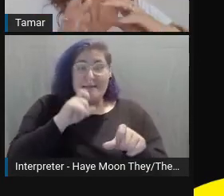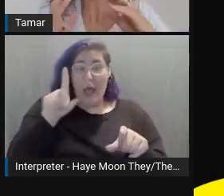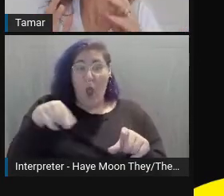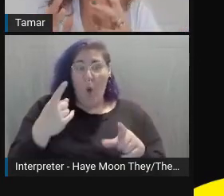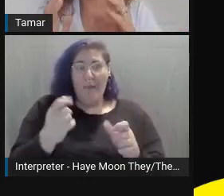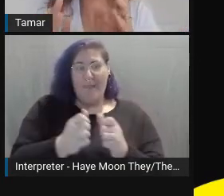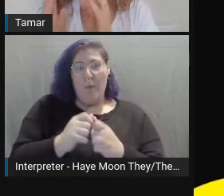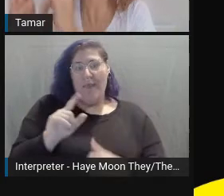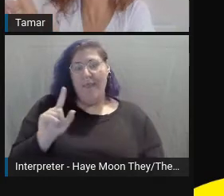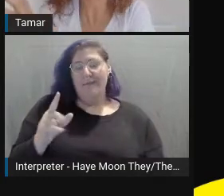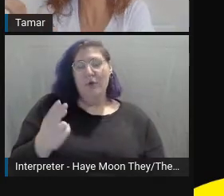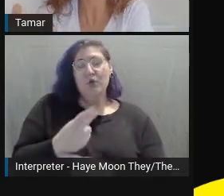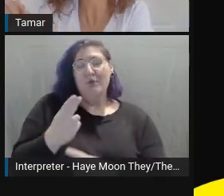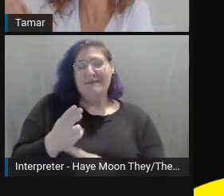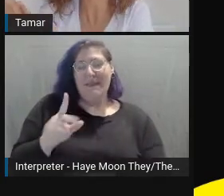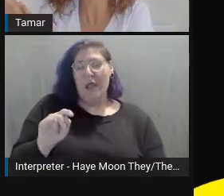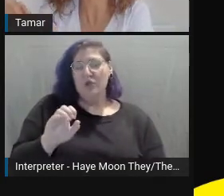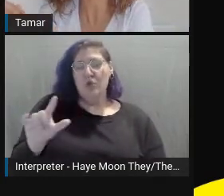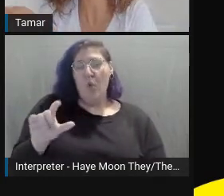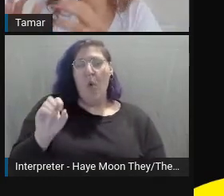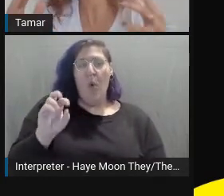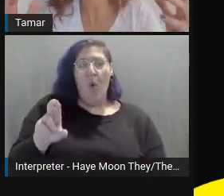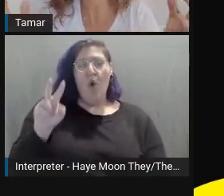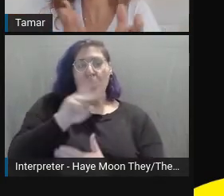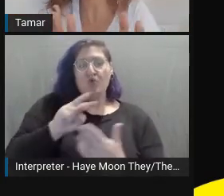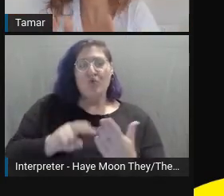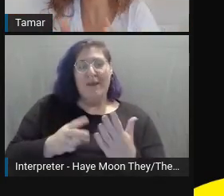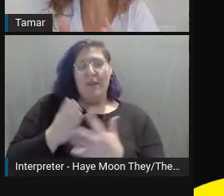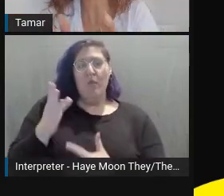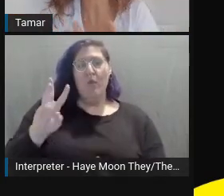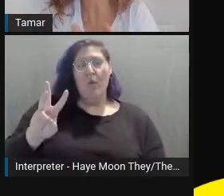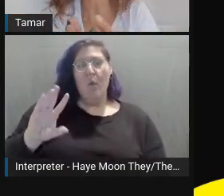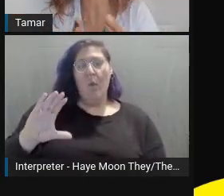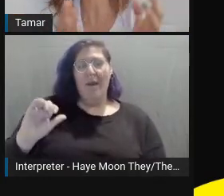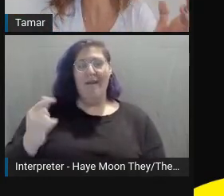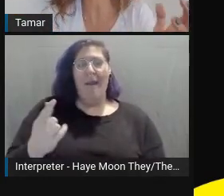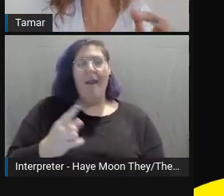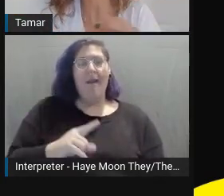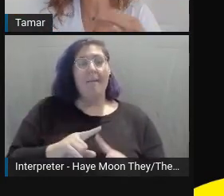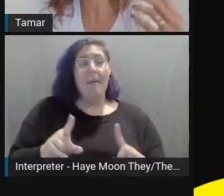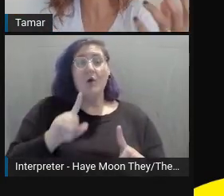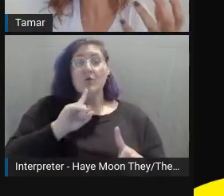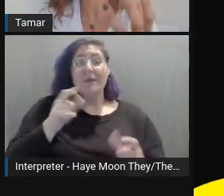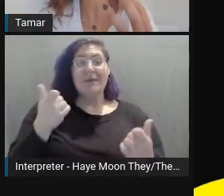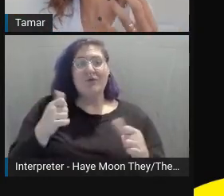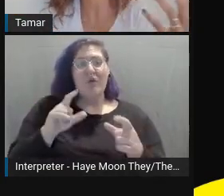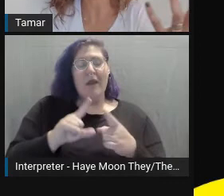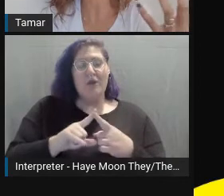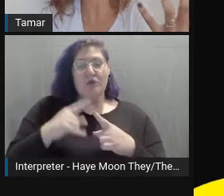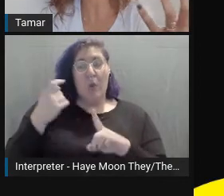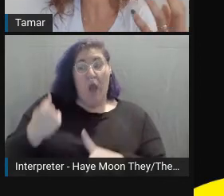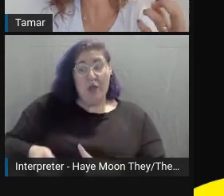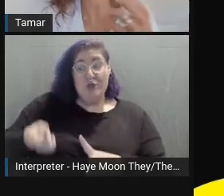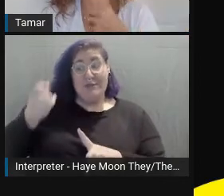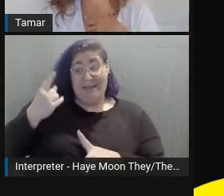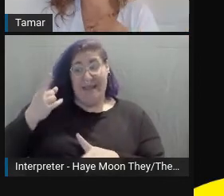and not only by reading the WCAG, but really trying to understand and implement design as a first step